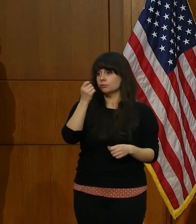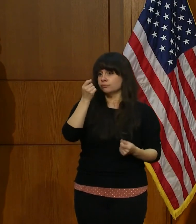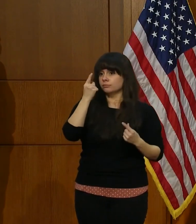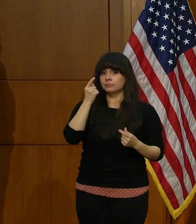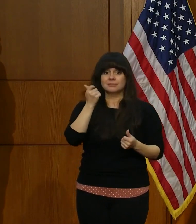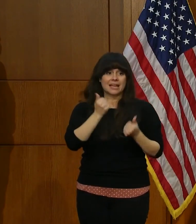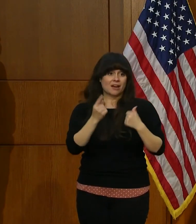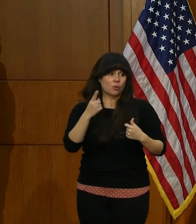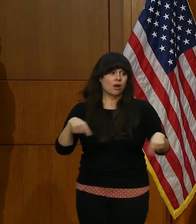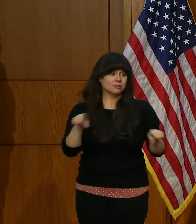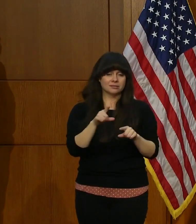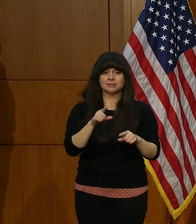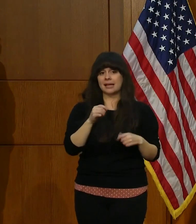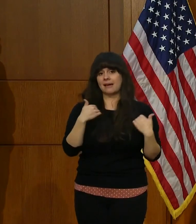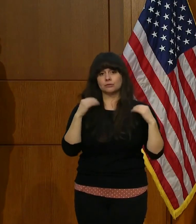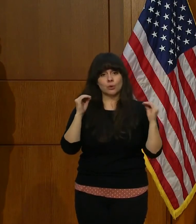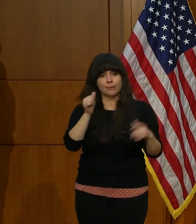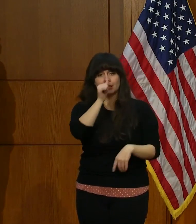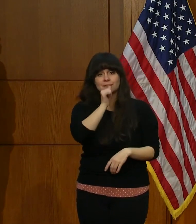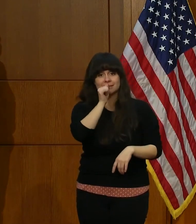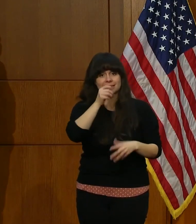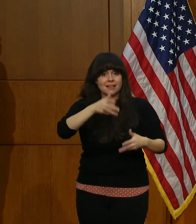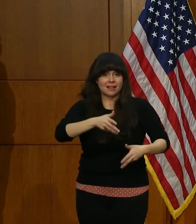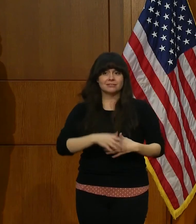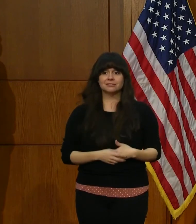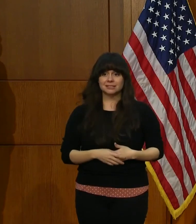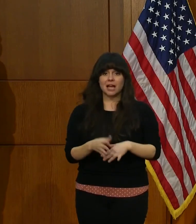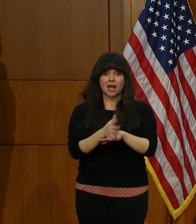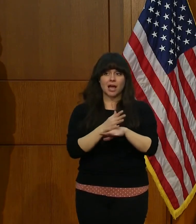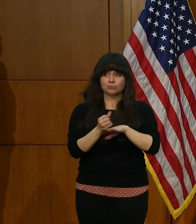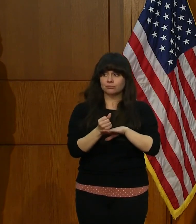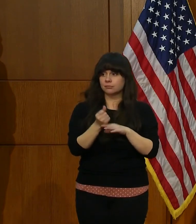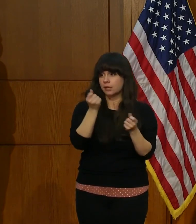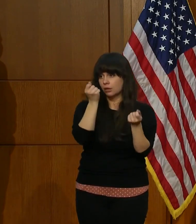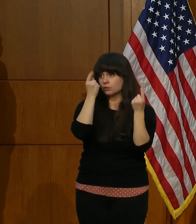ACKNOWLEDGE THAT EVERYONE IS